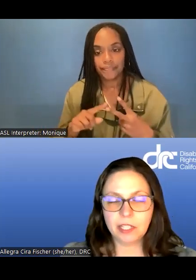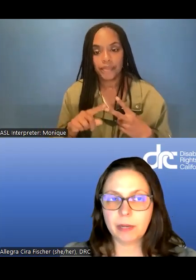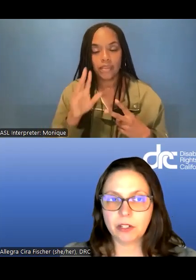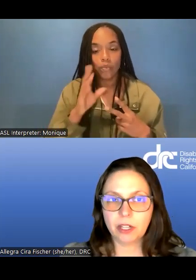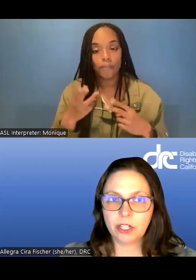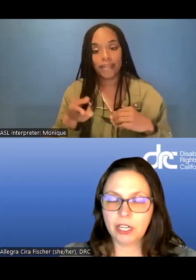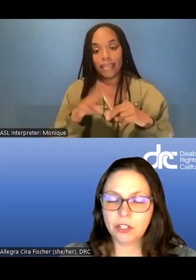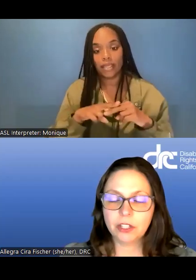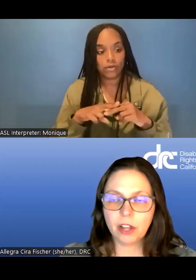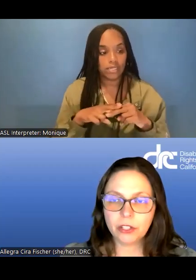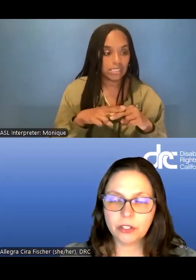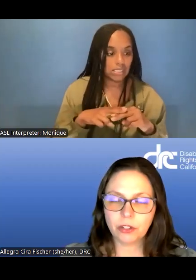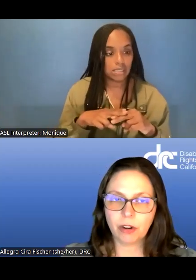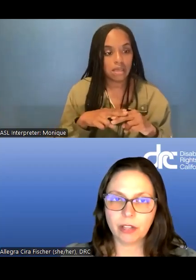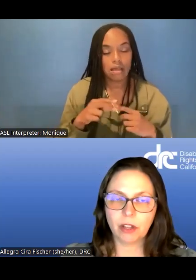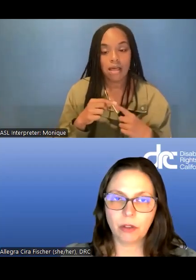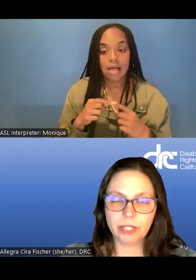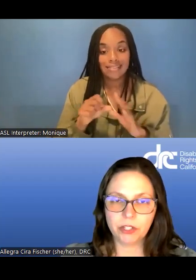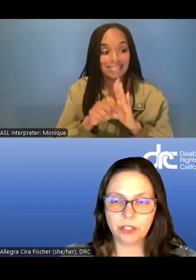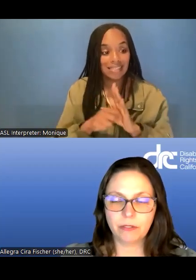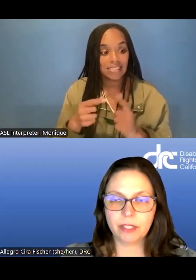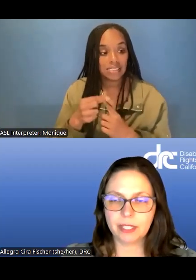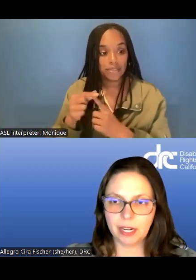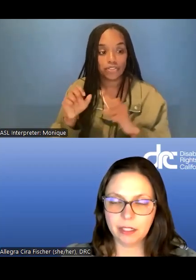special education dollars across all regions of the state.